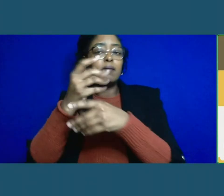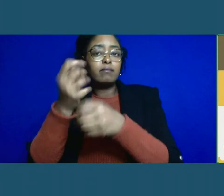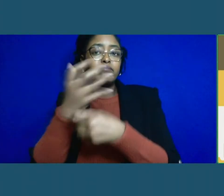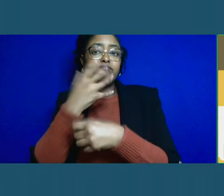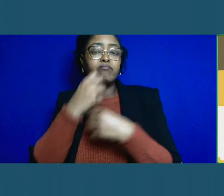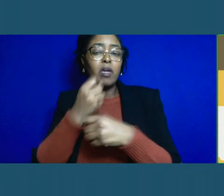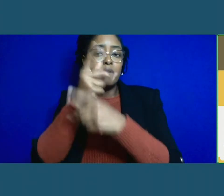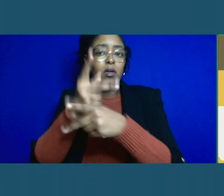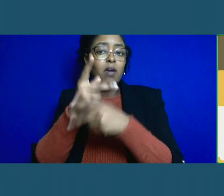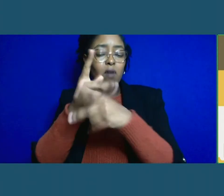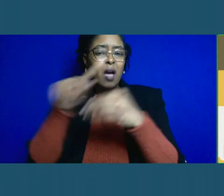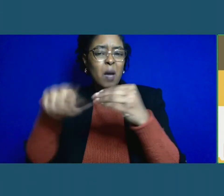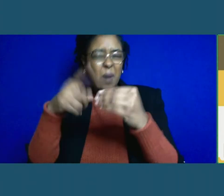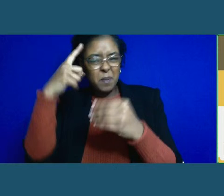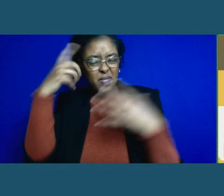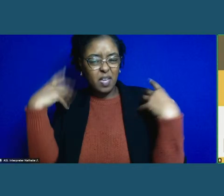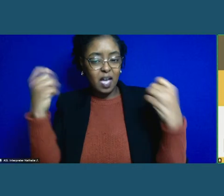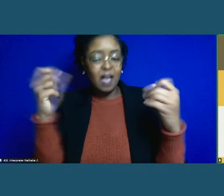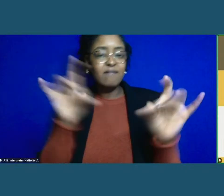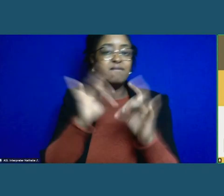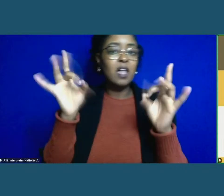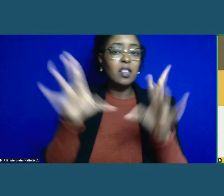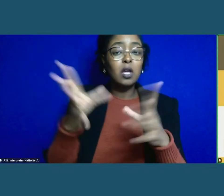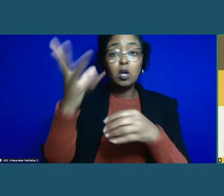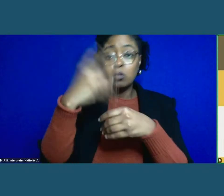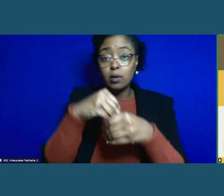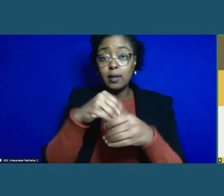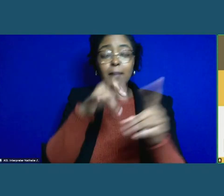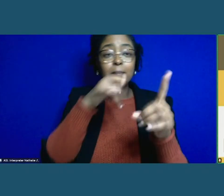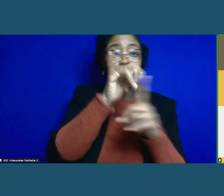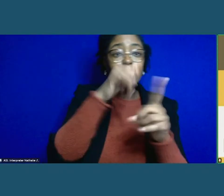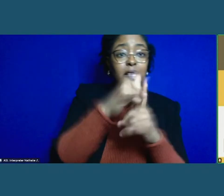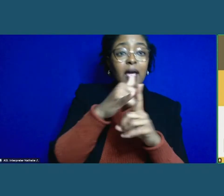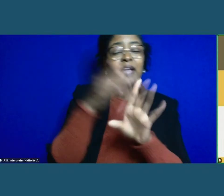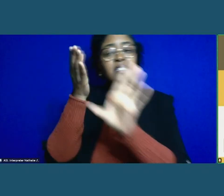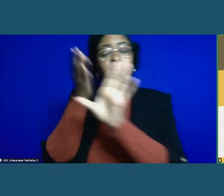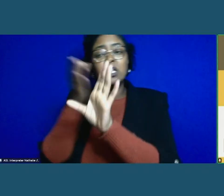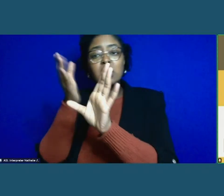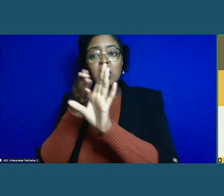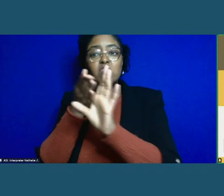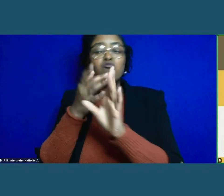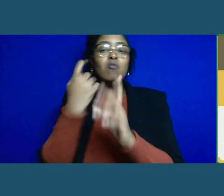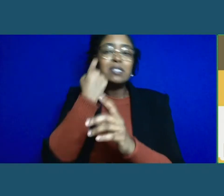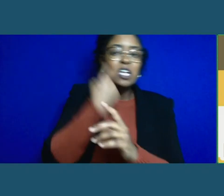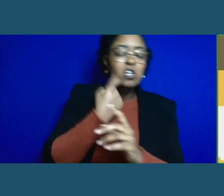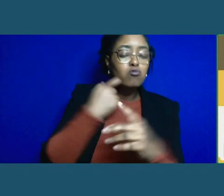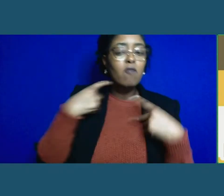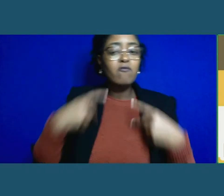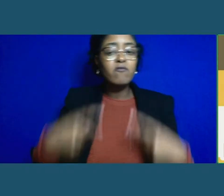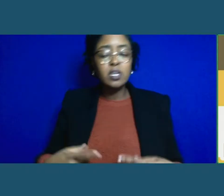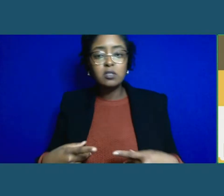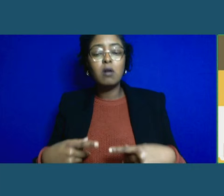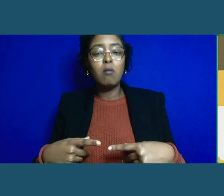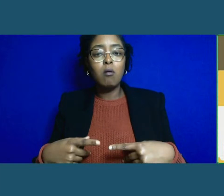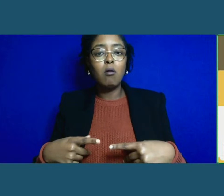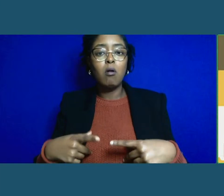their parents and caregivers about the severity of the mental health and violence, including but not limited to bullying